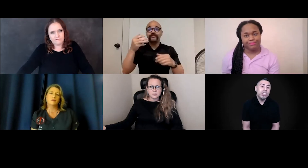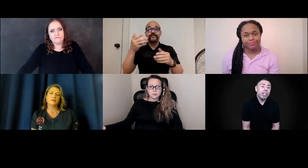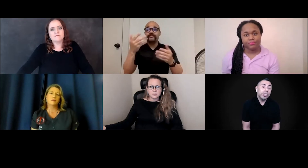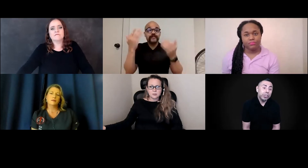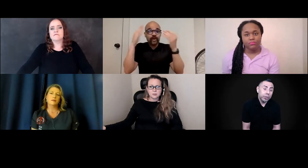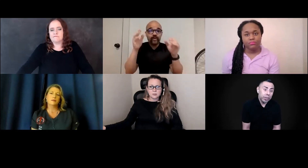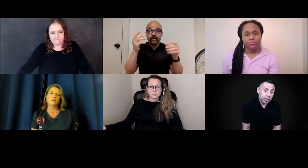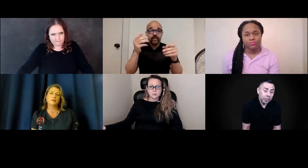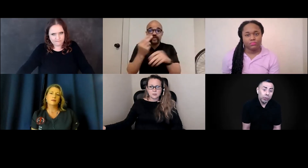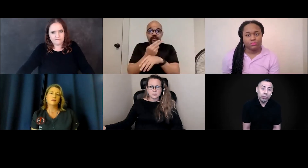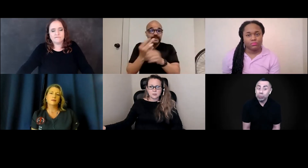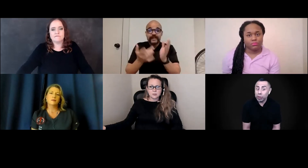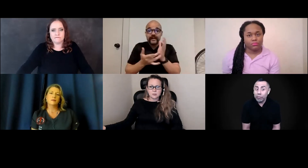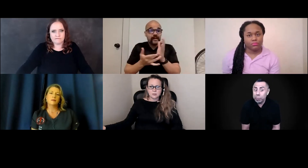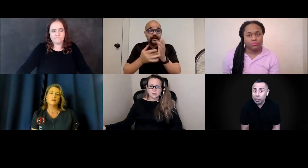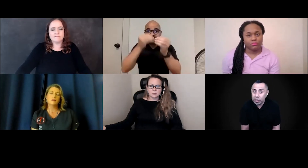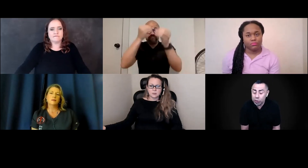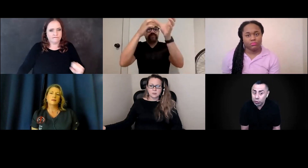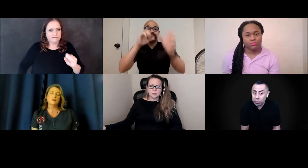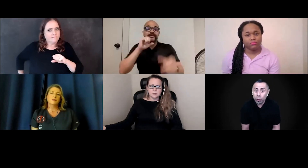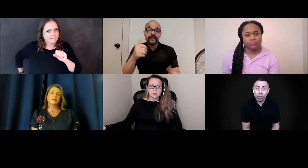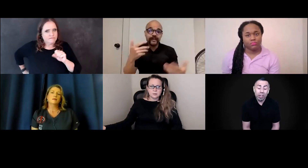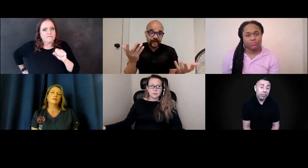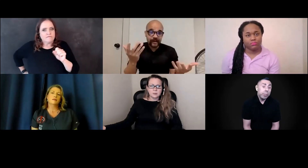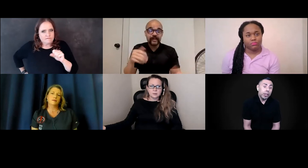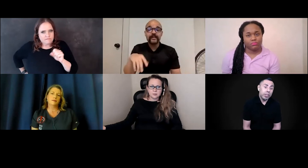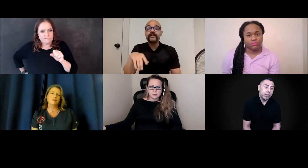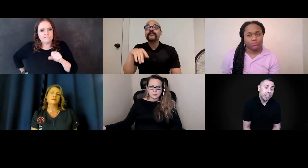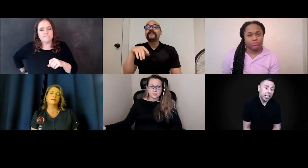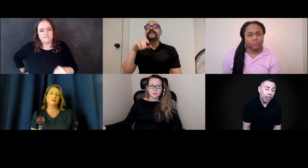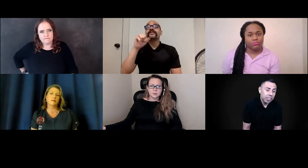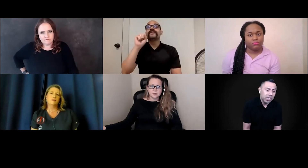Especially with younger students who were unfamiliar with Zoom or unfamiliar with using